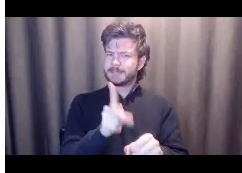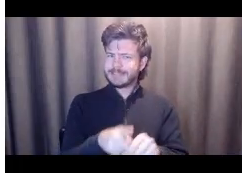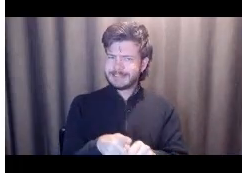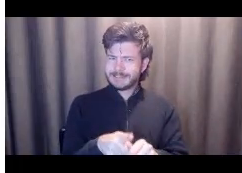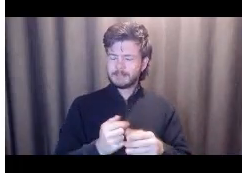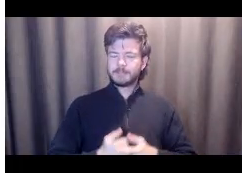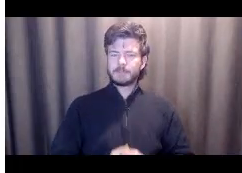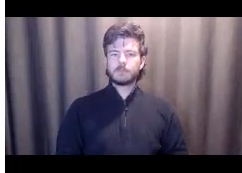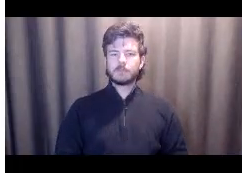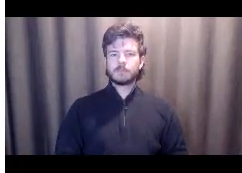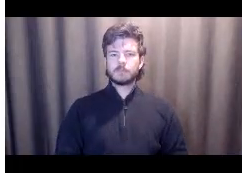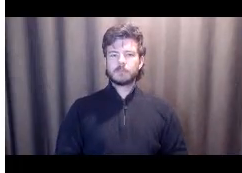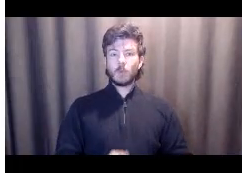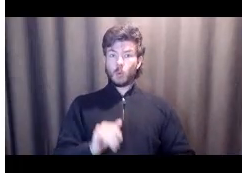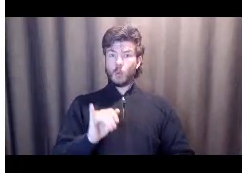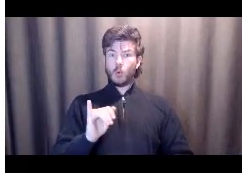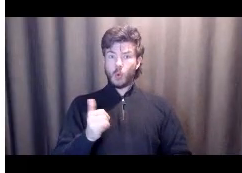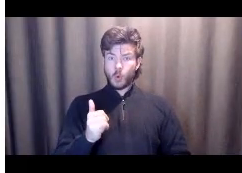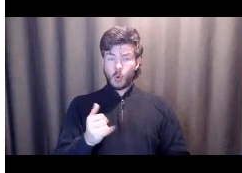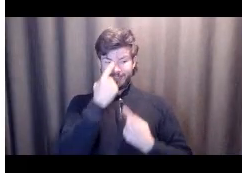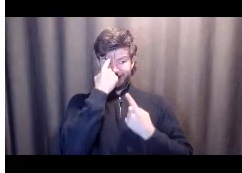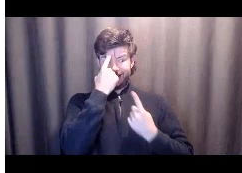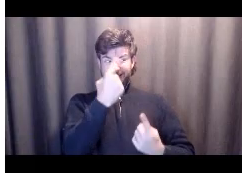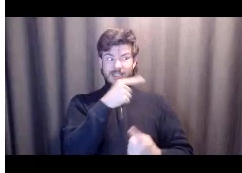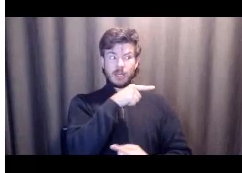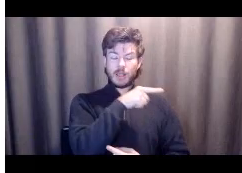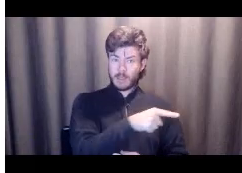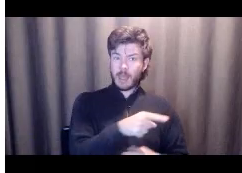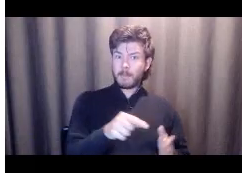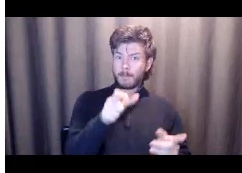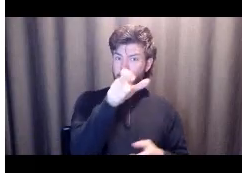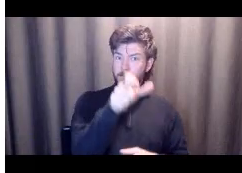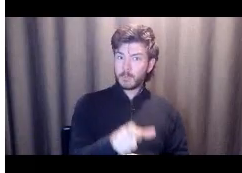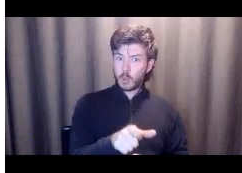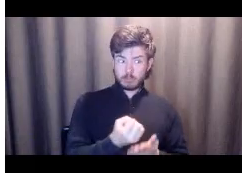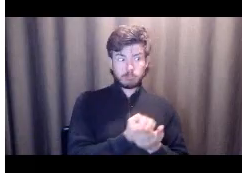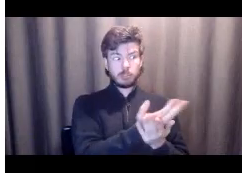spend the funding on NDIS supports and in accordance with their plan.